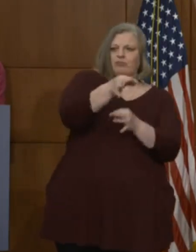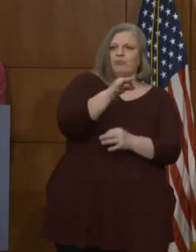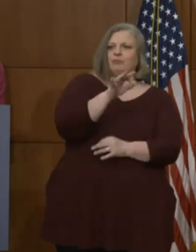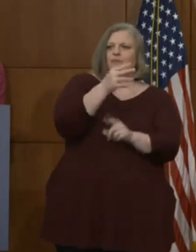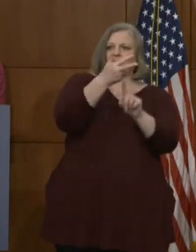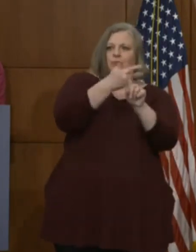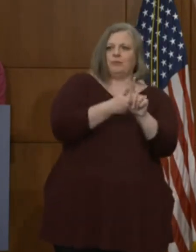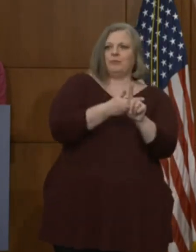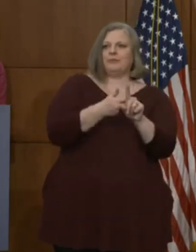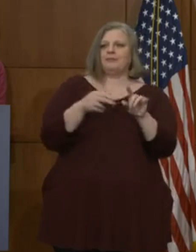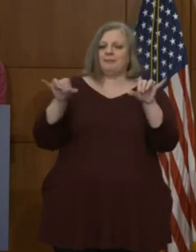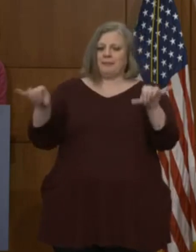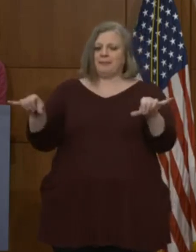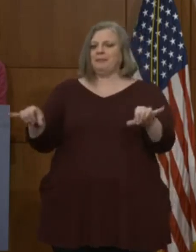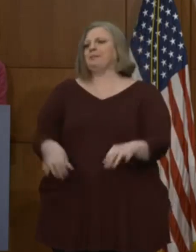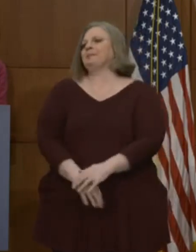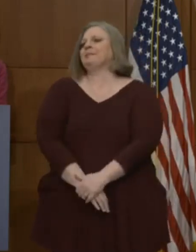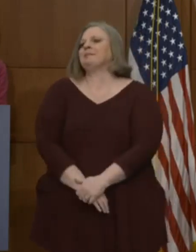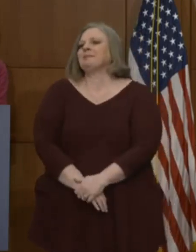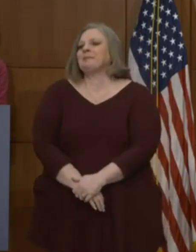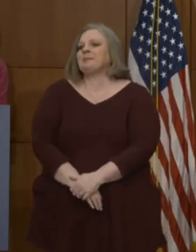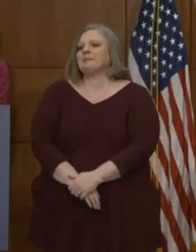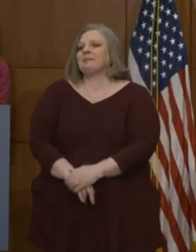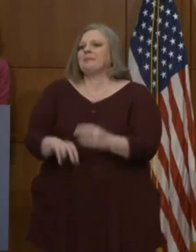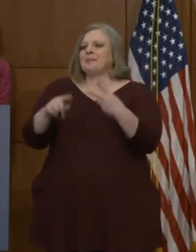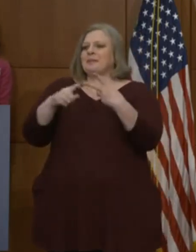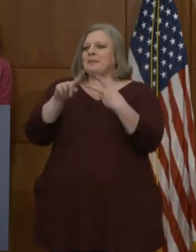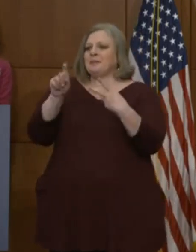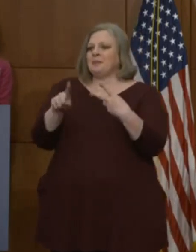THE FEDERAL TAXES FOR THREE MONTHS WE WILL STAY IN PLACE.